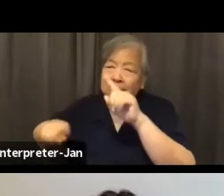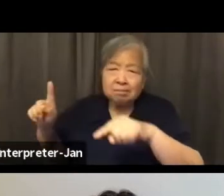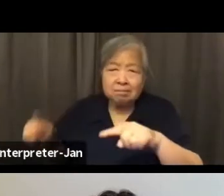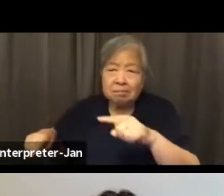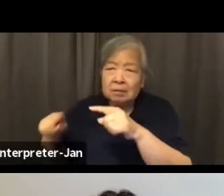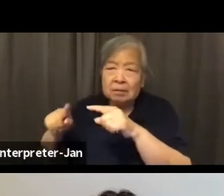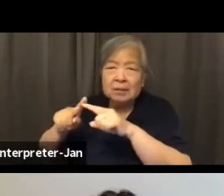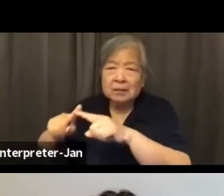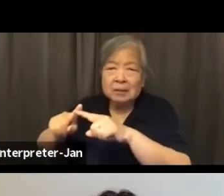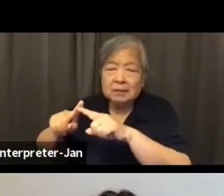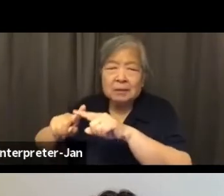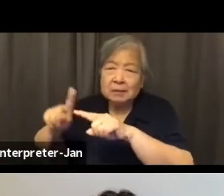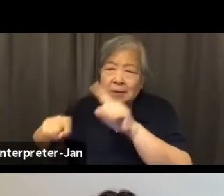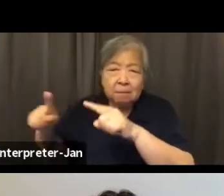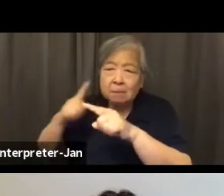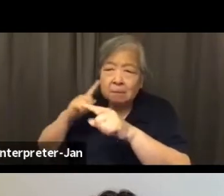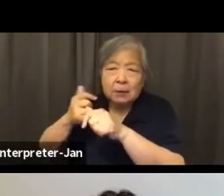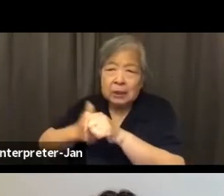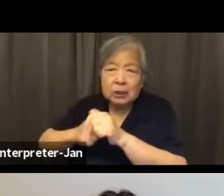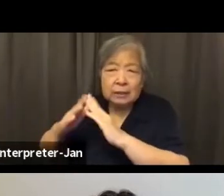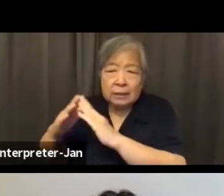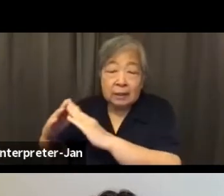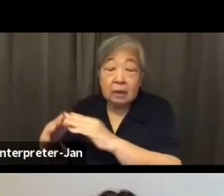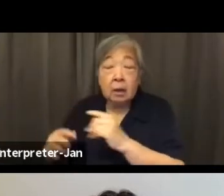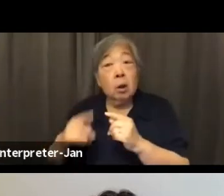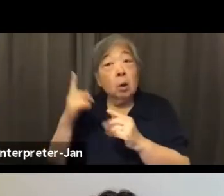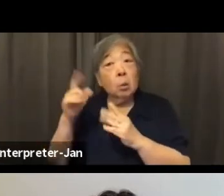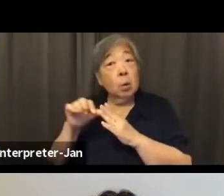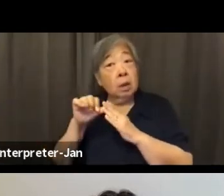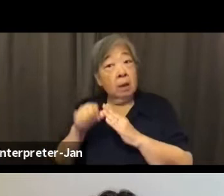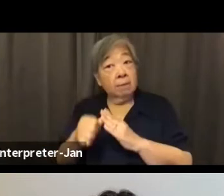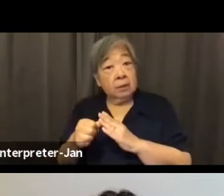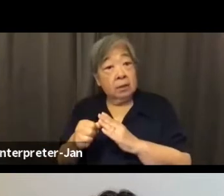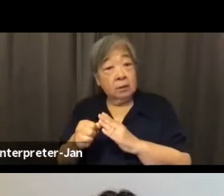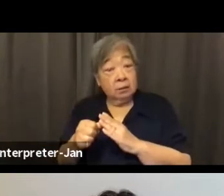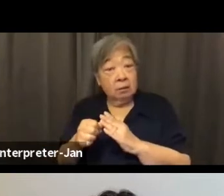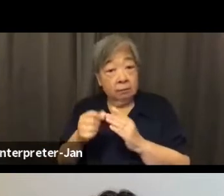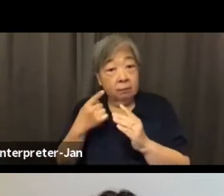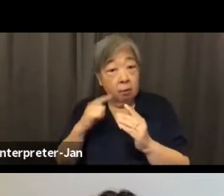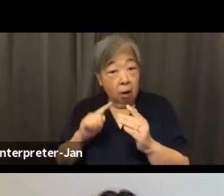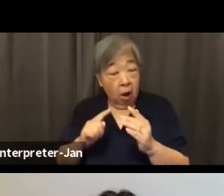I want to mention is one of the biggest emphasis we had was reaching it to local DPOs.